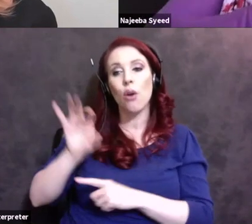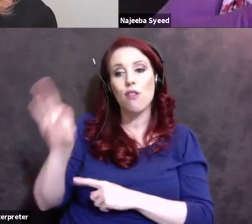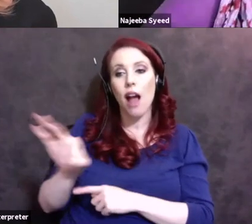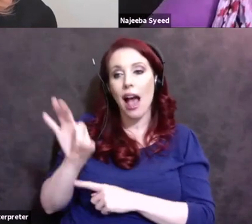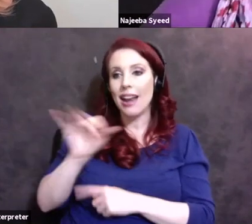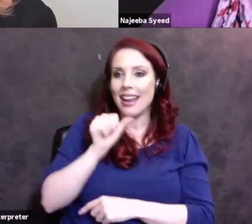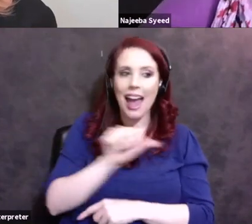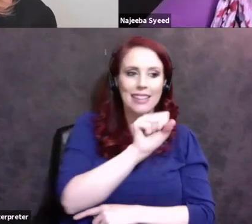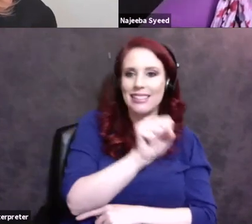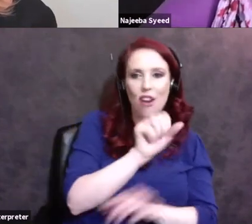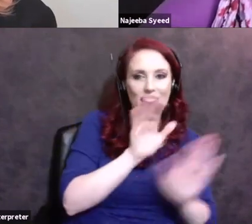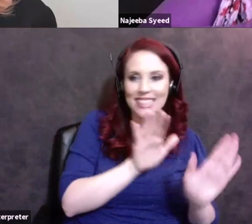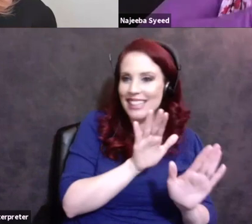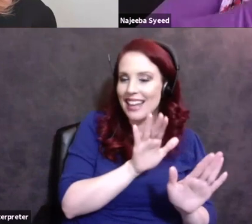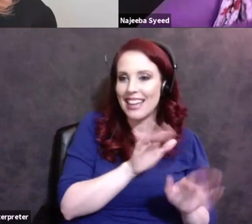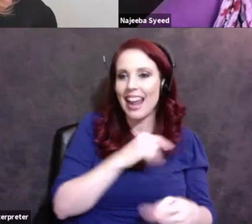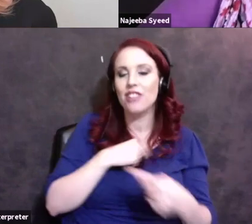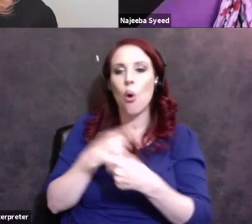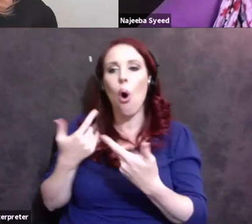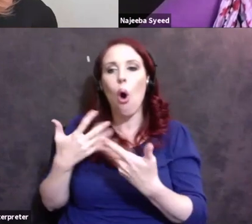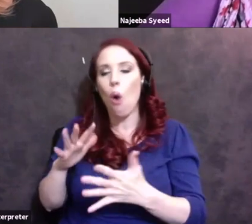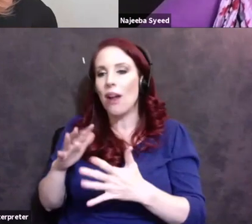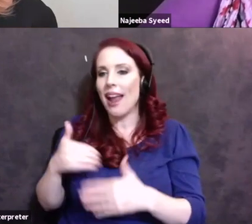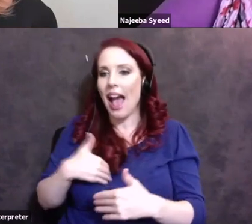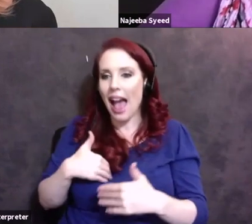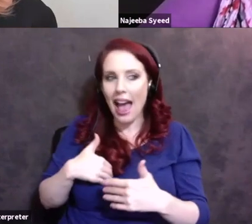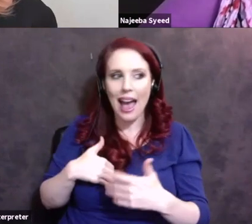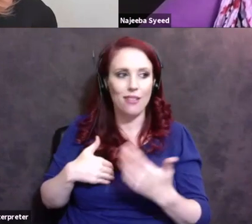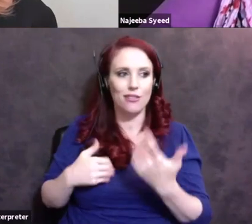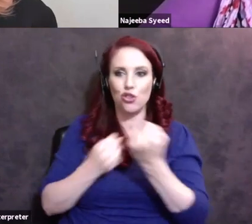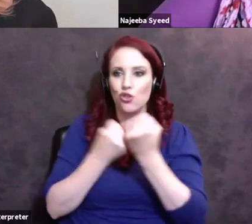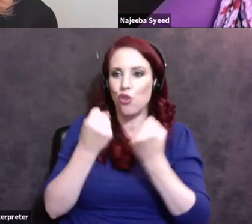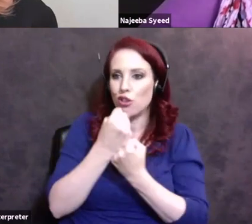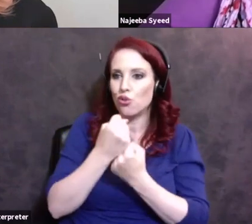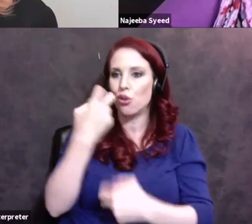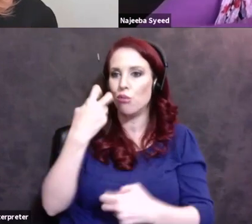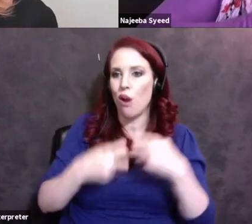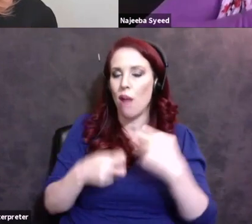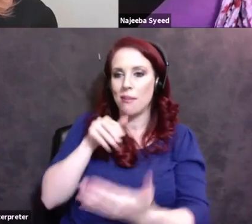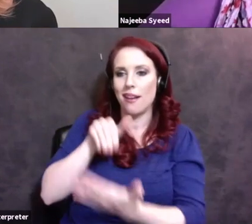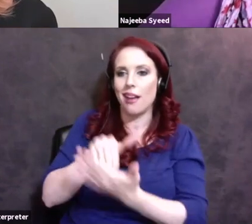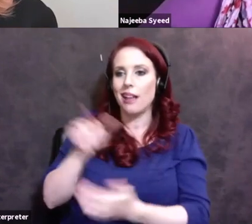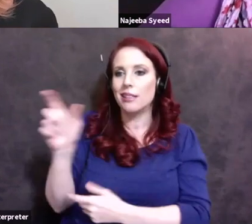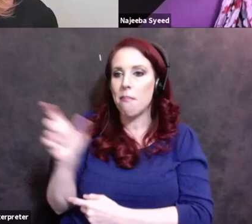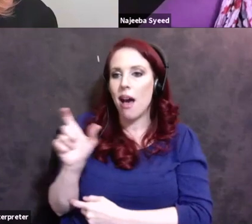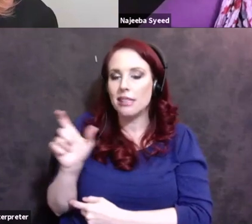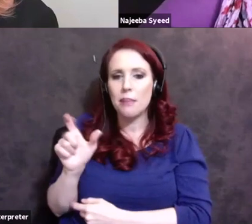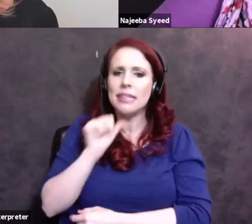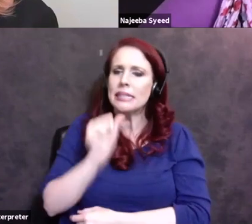dealing with a structural anti-Muslim bias and by that it is not necessarily negative